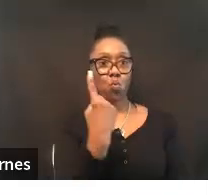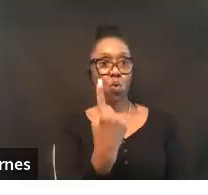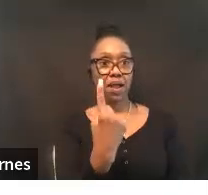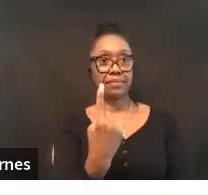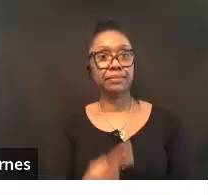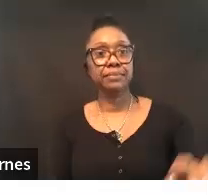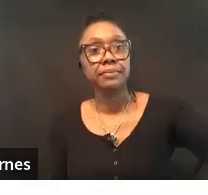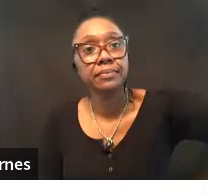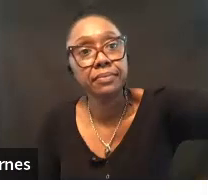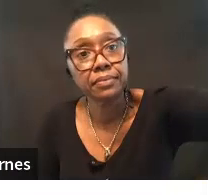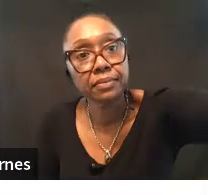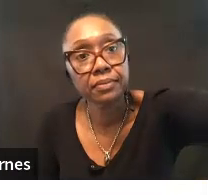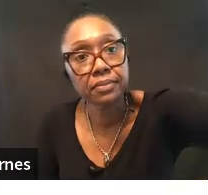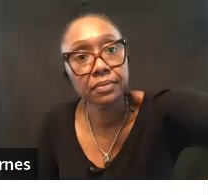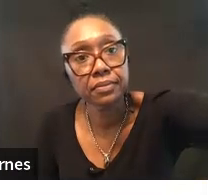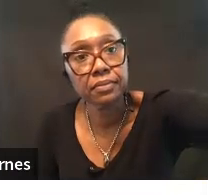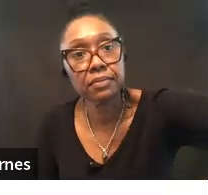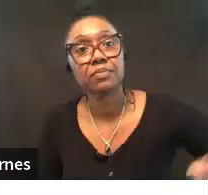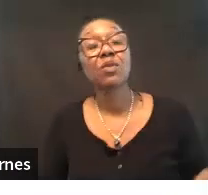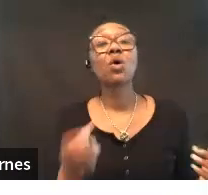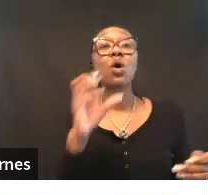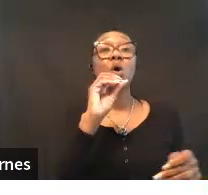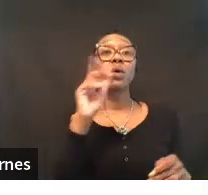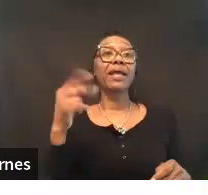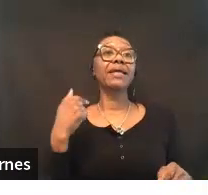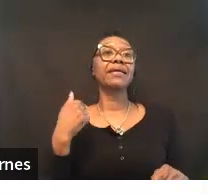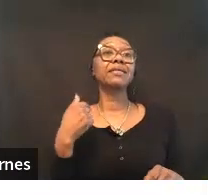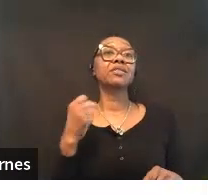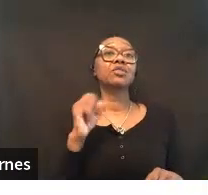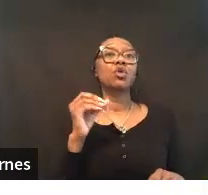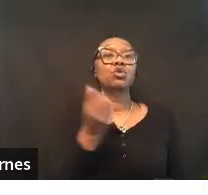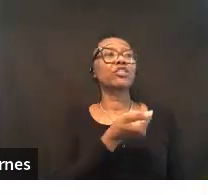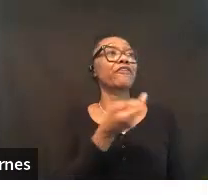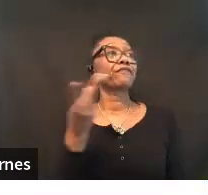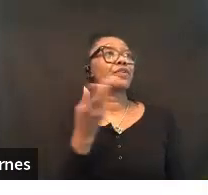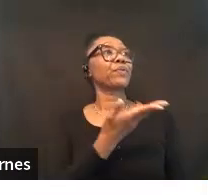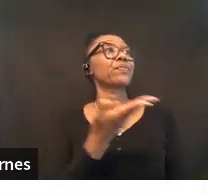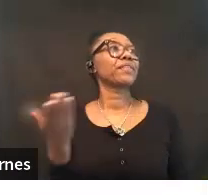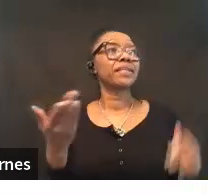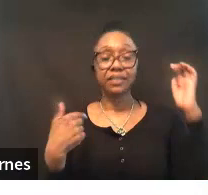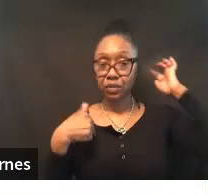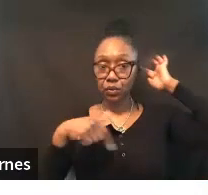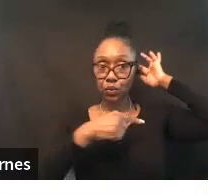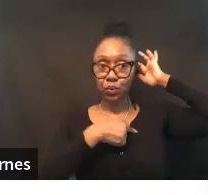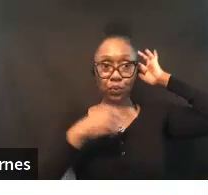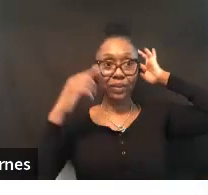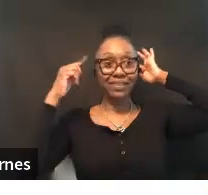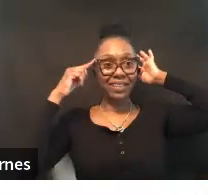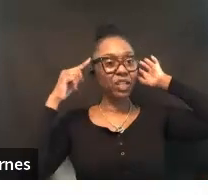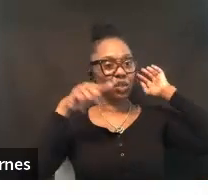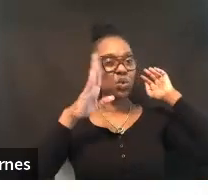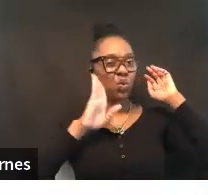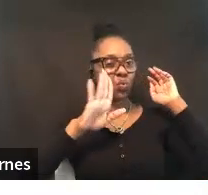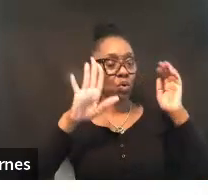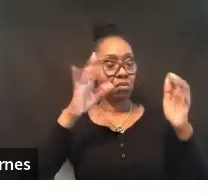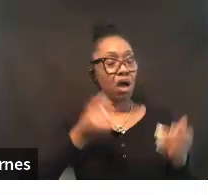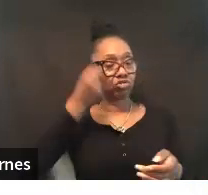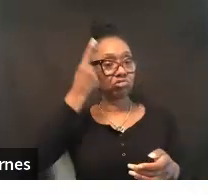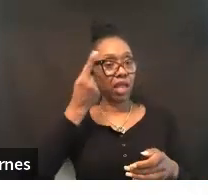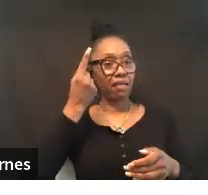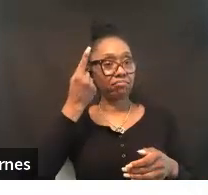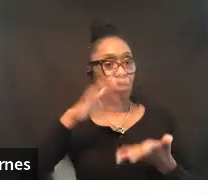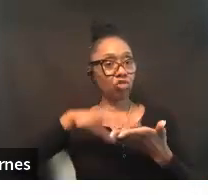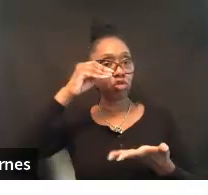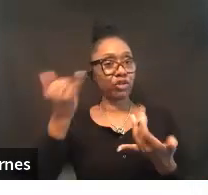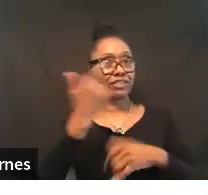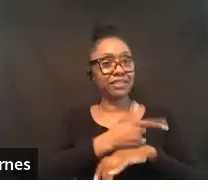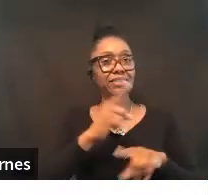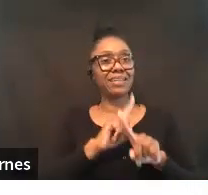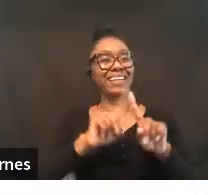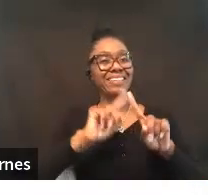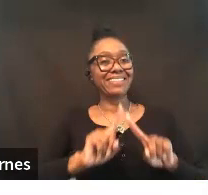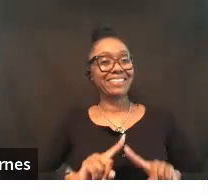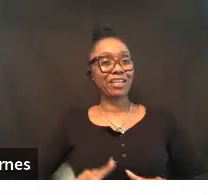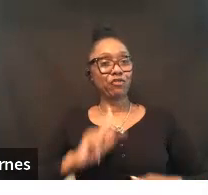Okay, so, while we're catching up, there are a couple of things that, we think that you're going to learn today and that is going to be the different types of Social Security benefits.